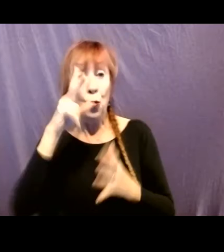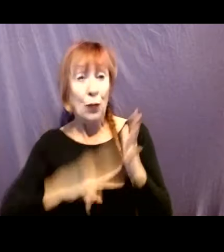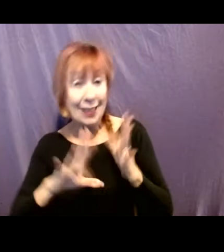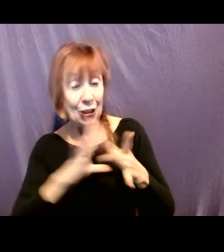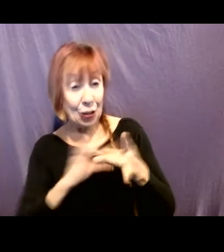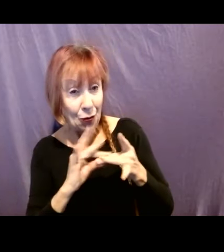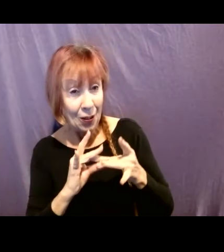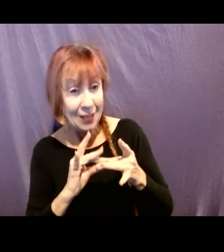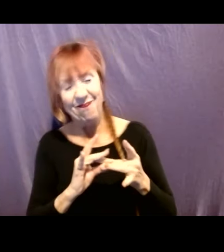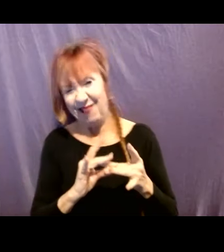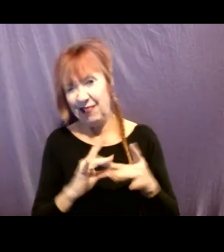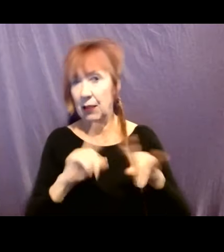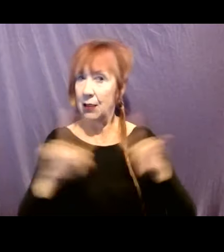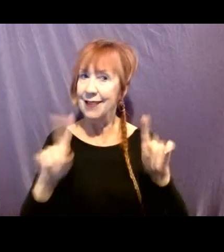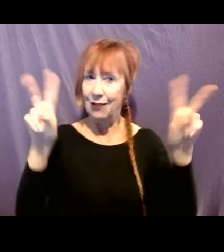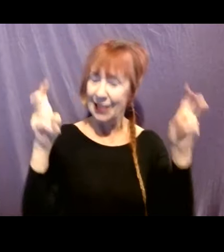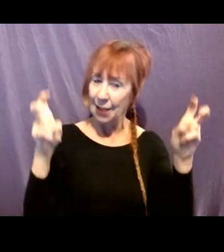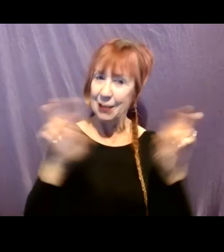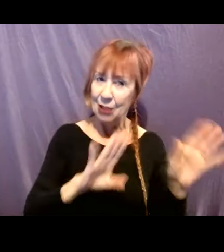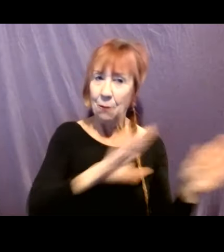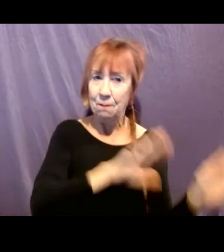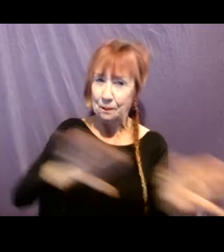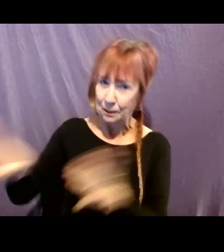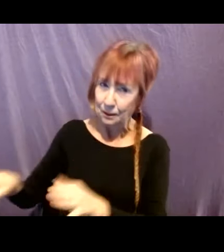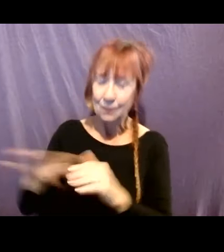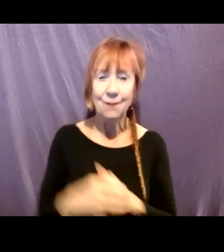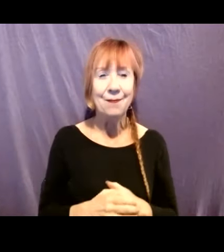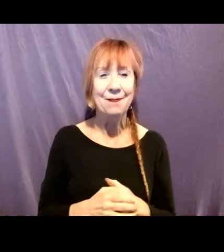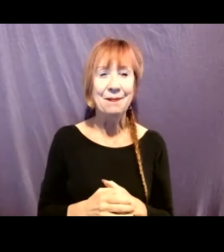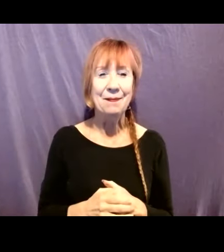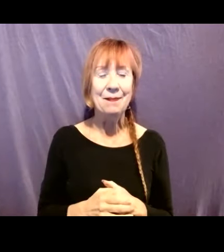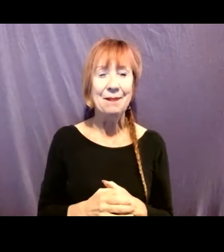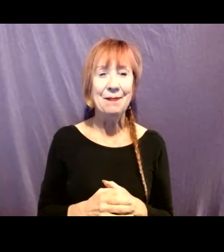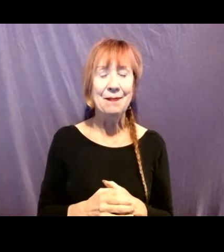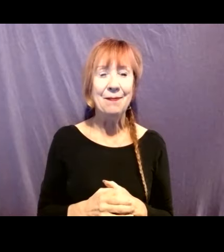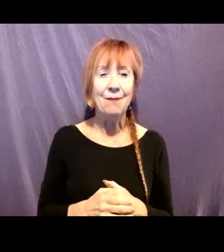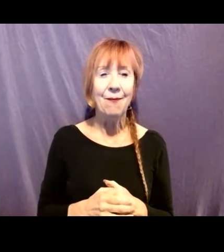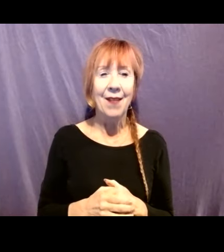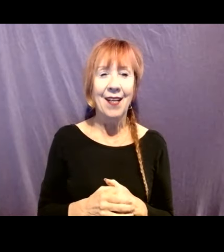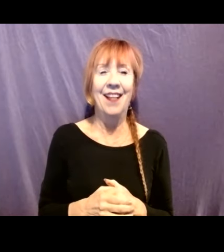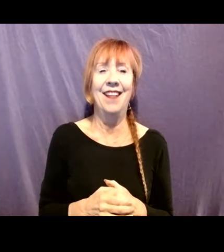So all right, moving on. She's the ASL machine,